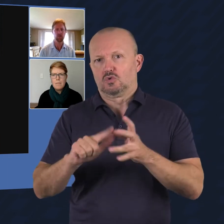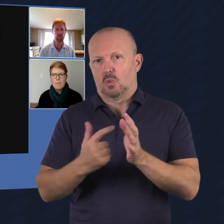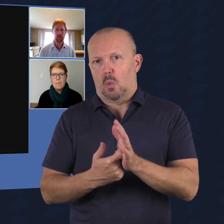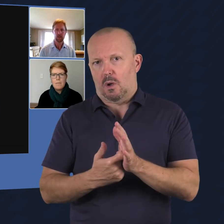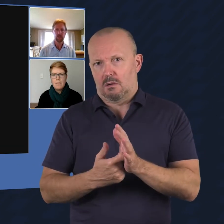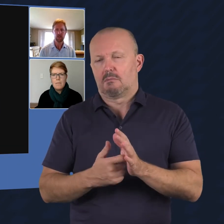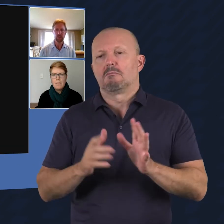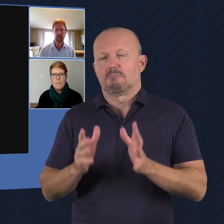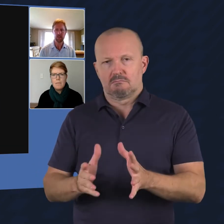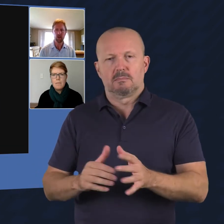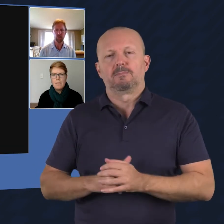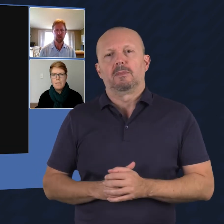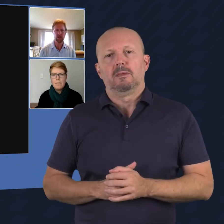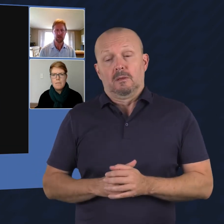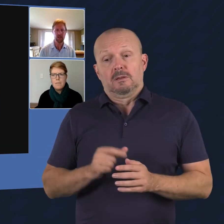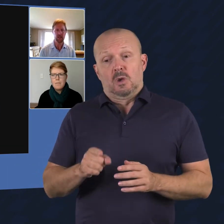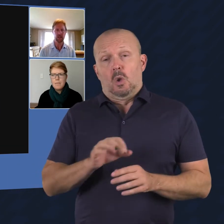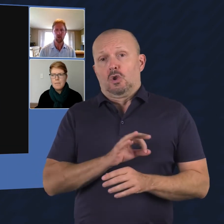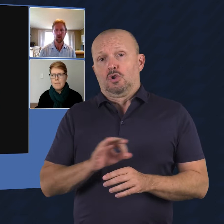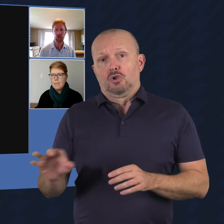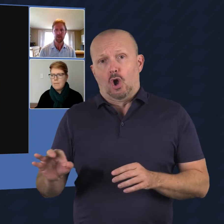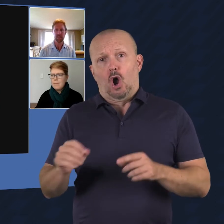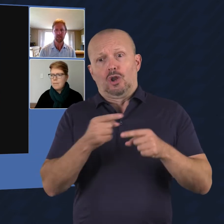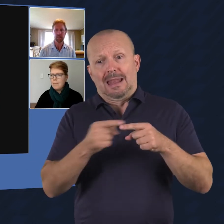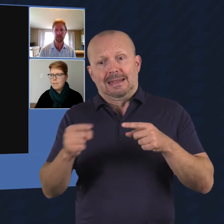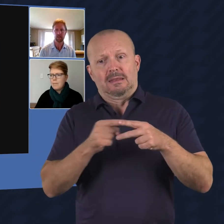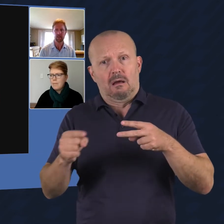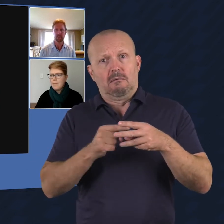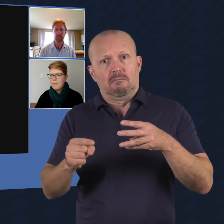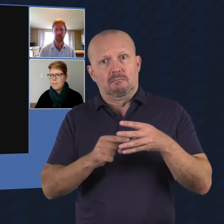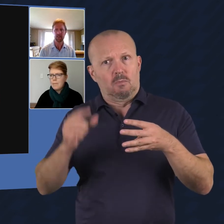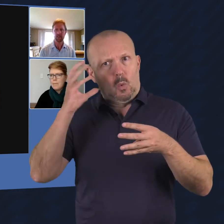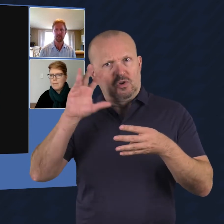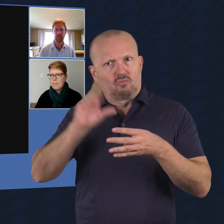Since the development of nonlinear audio editing in the late 1980s,